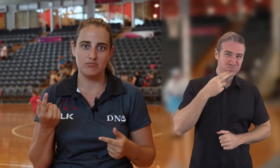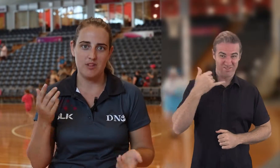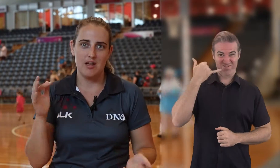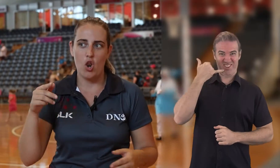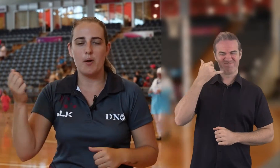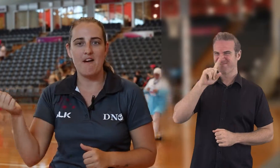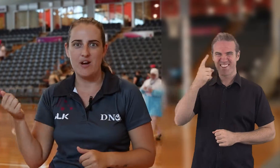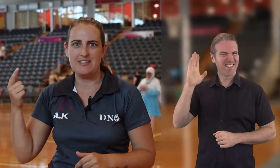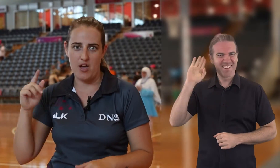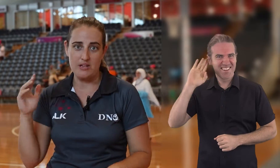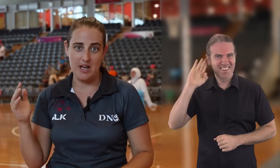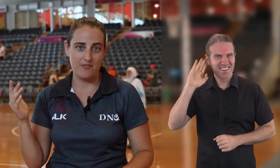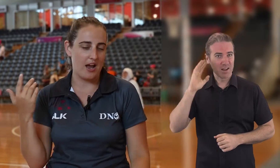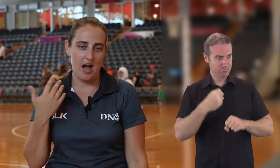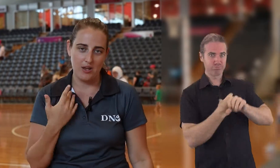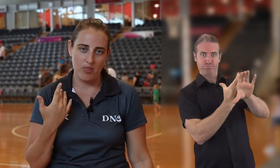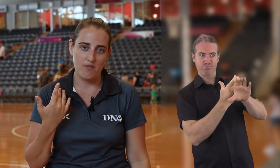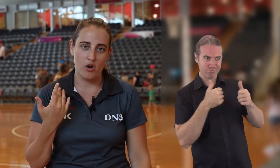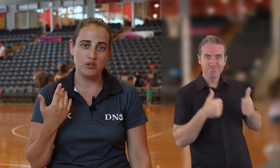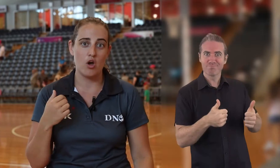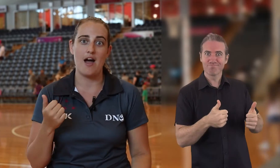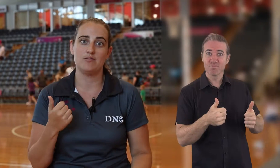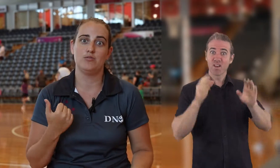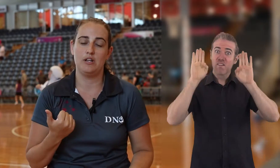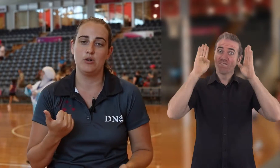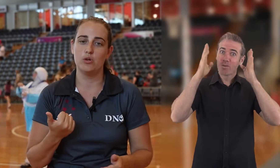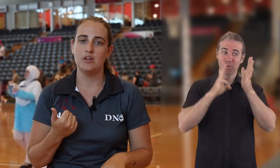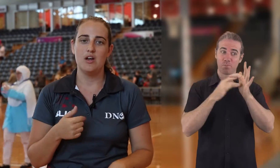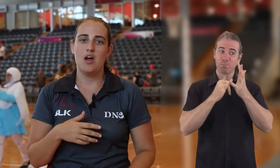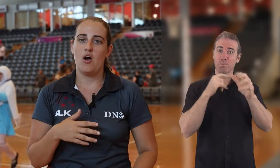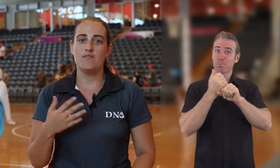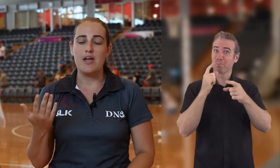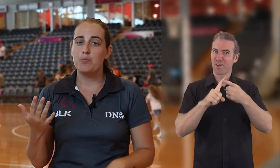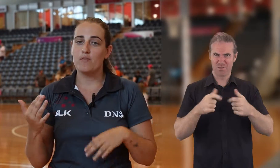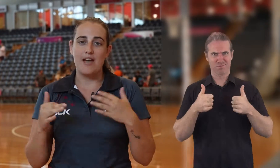because a lot of my friends are very deaf they can't hear on the phone so that's really good, on facebook,